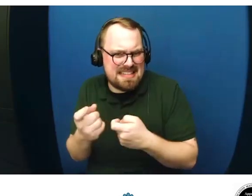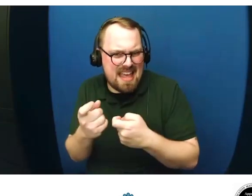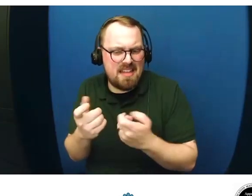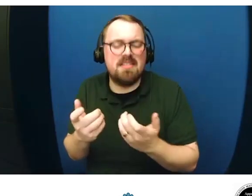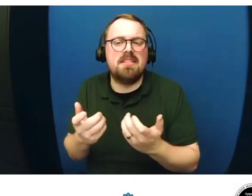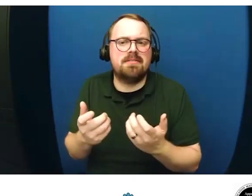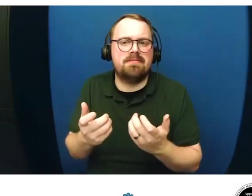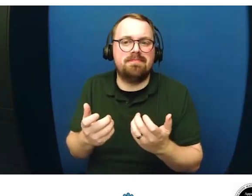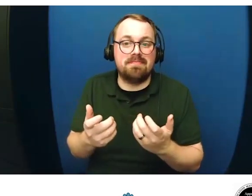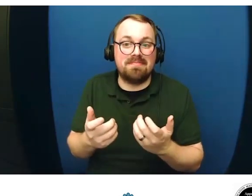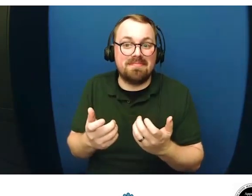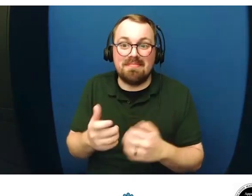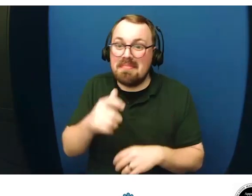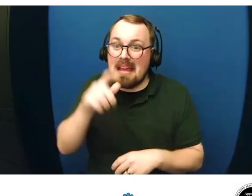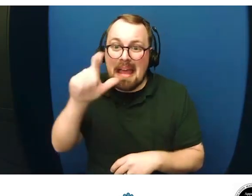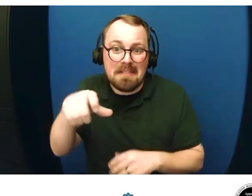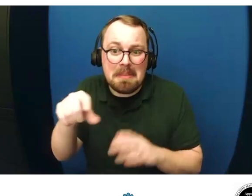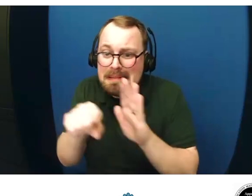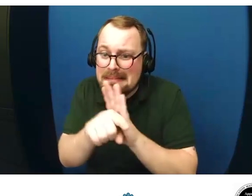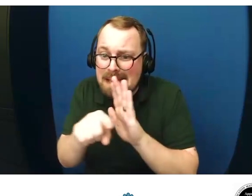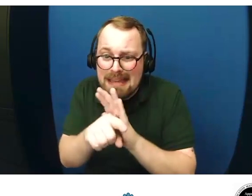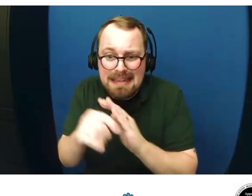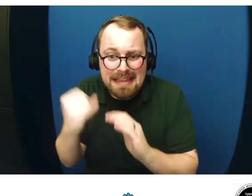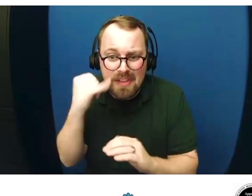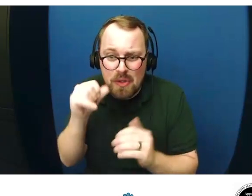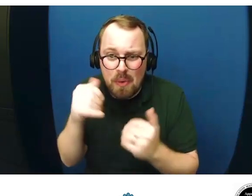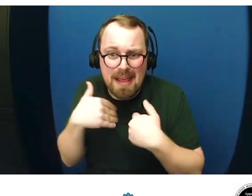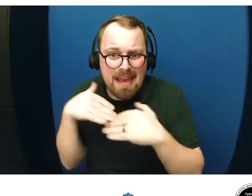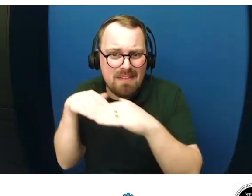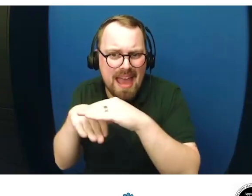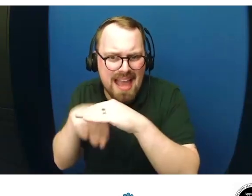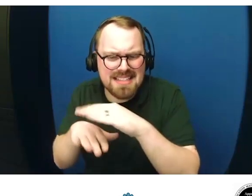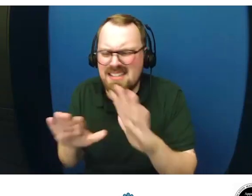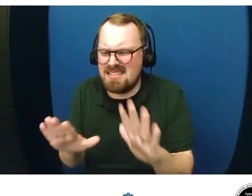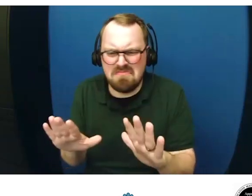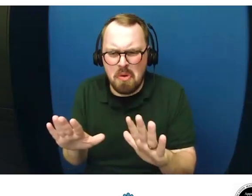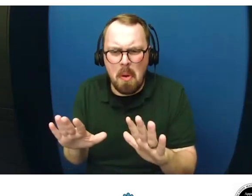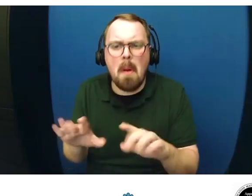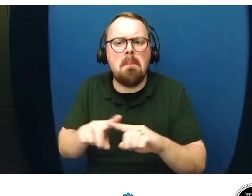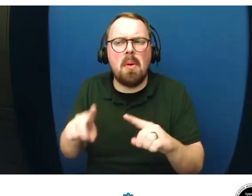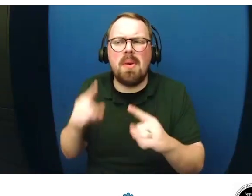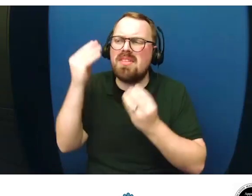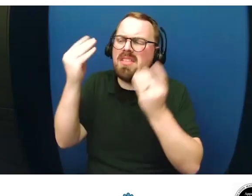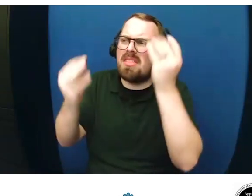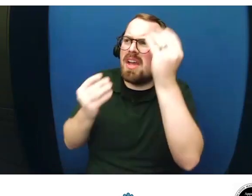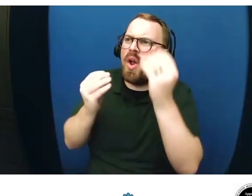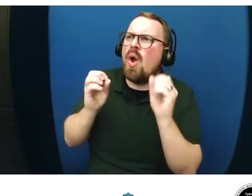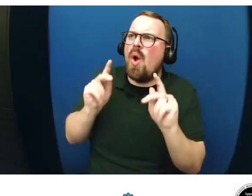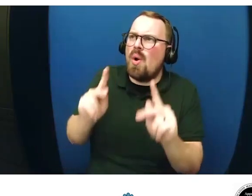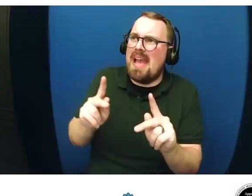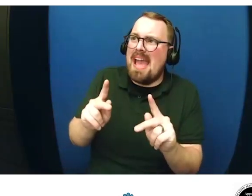It doesn't have to be necessarily a negative thing that they don't have access to that. It's just something we need to think about, something we need to be aware of,